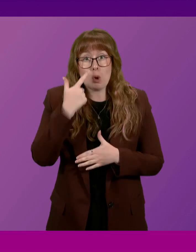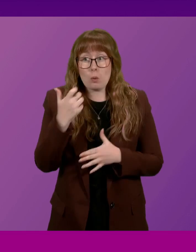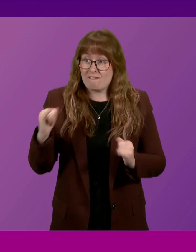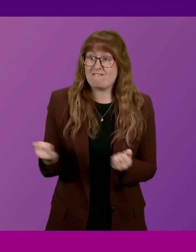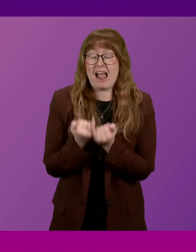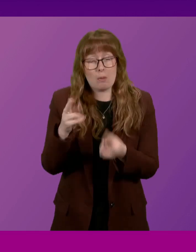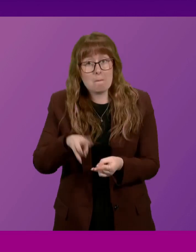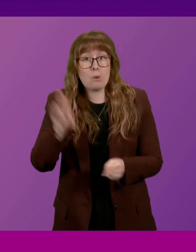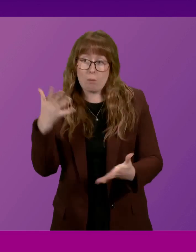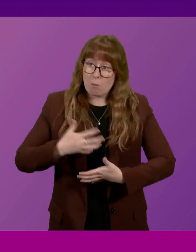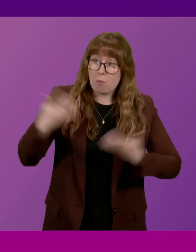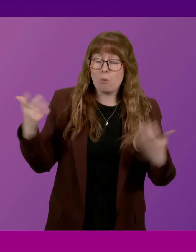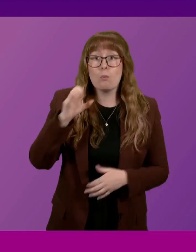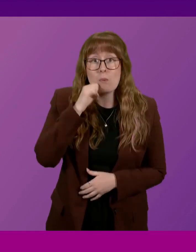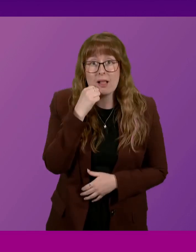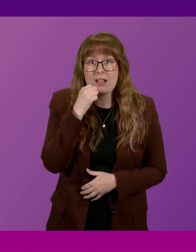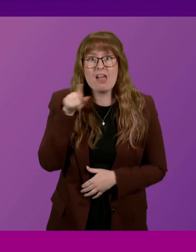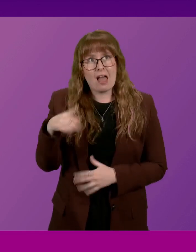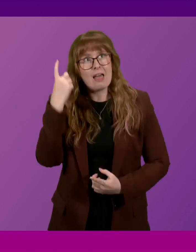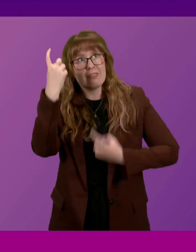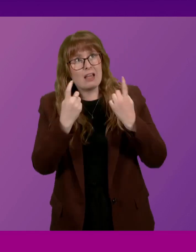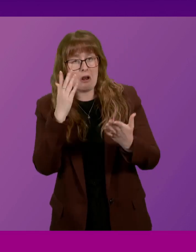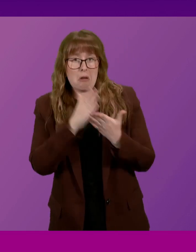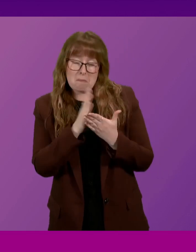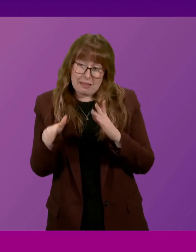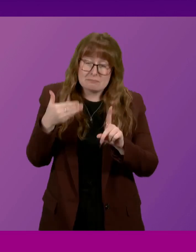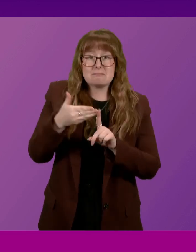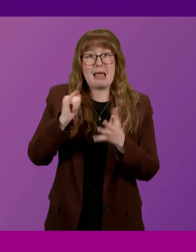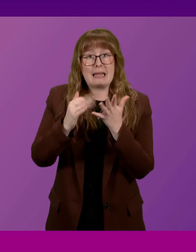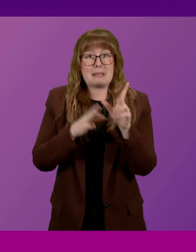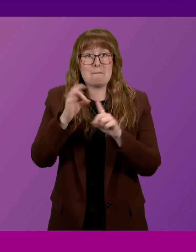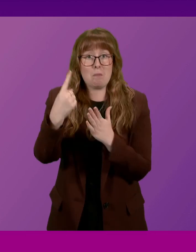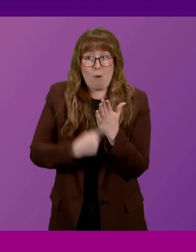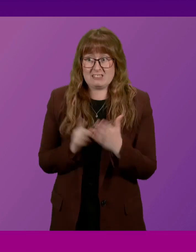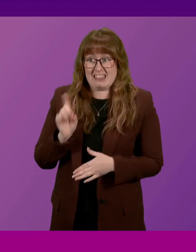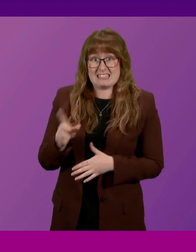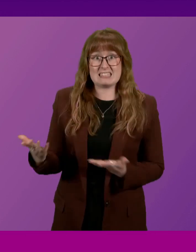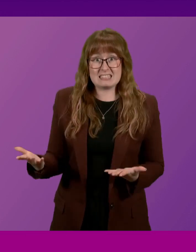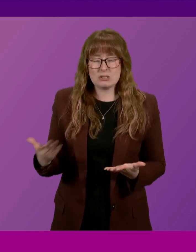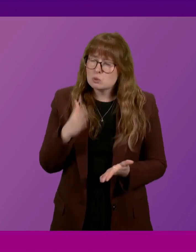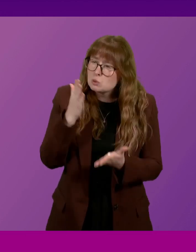That misguided thinking is at the heart of SNP policy making. Surely John Swinney